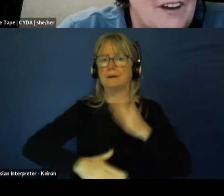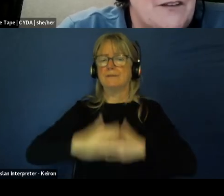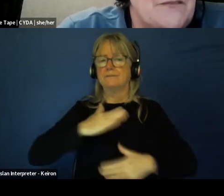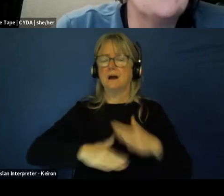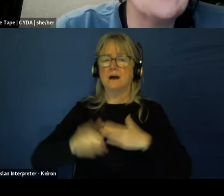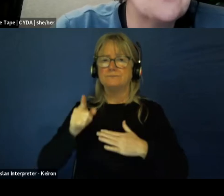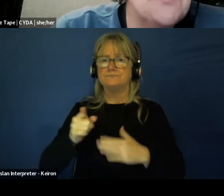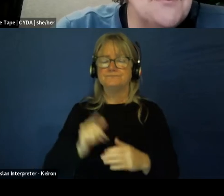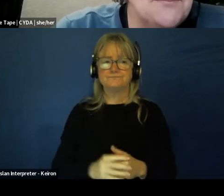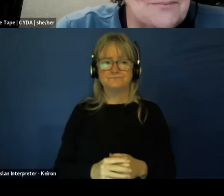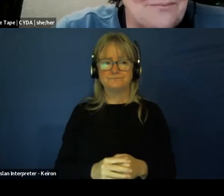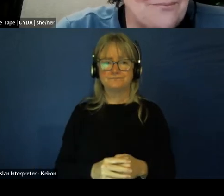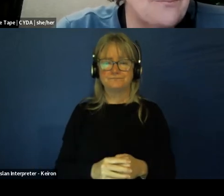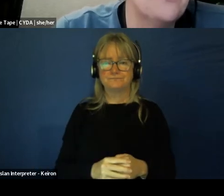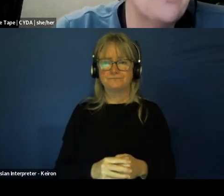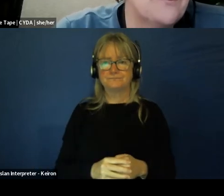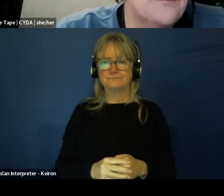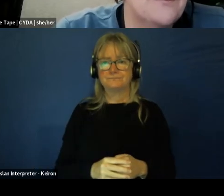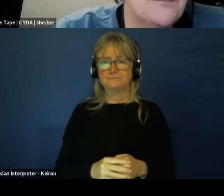Okay.